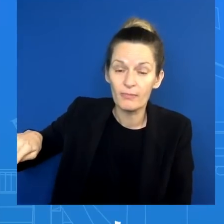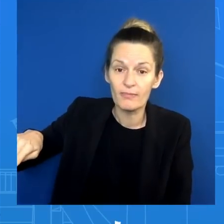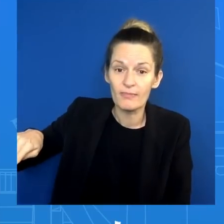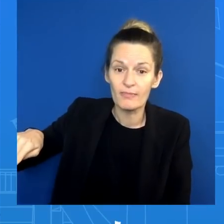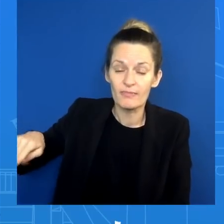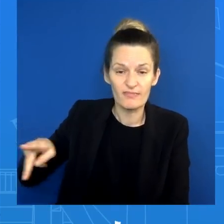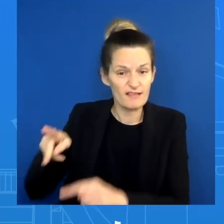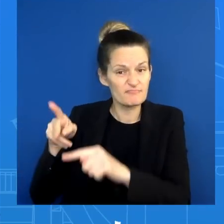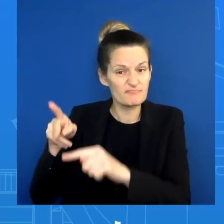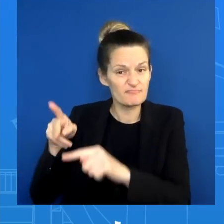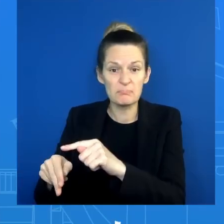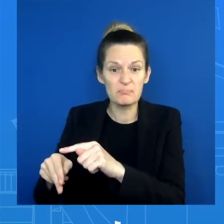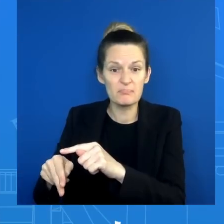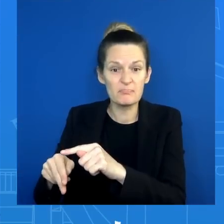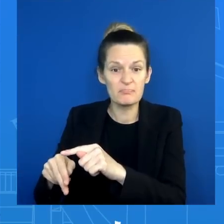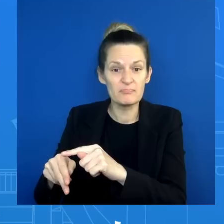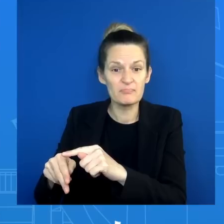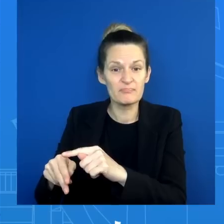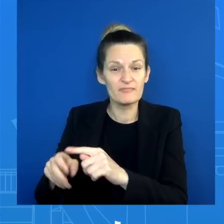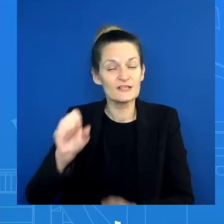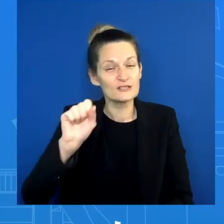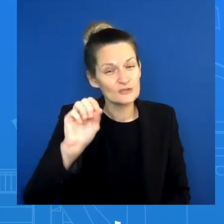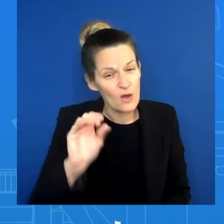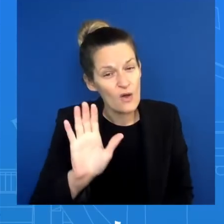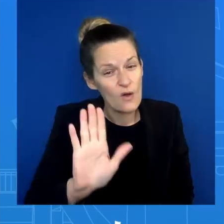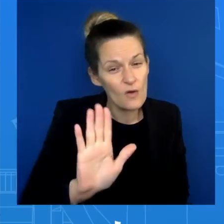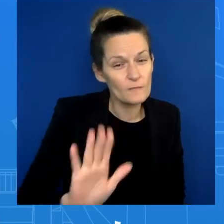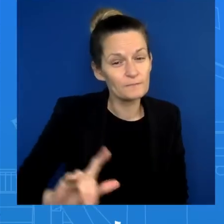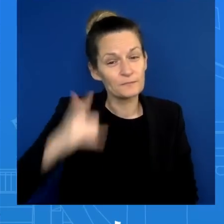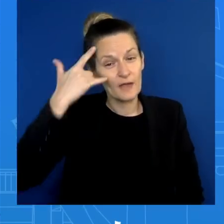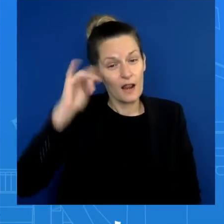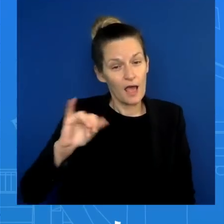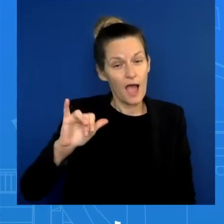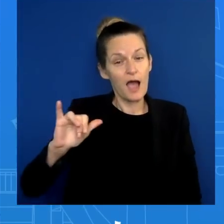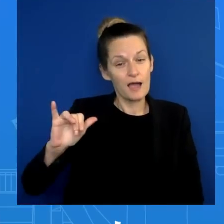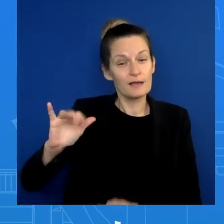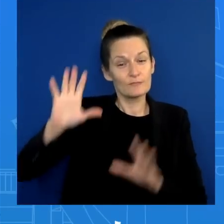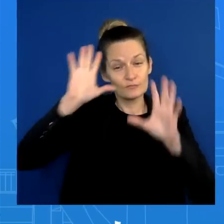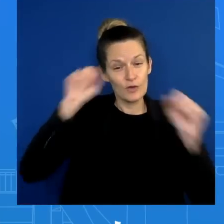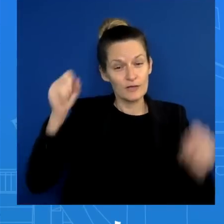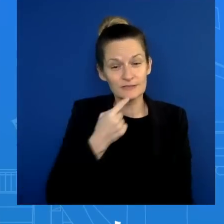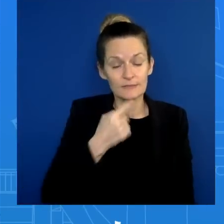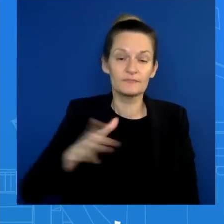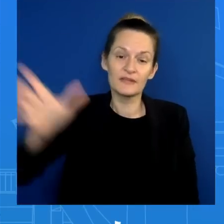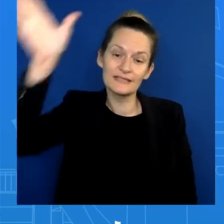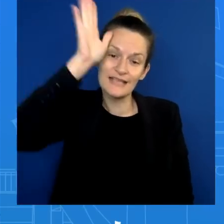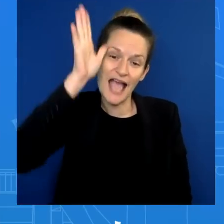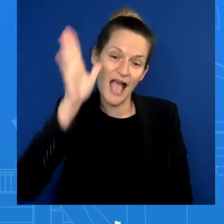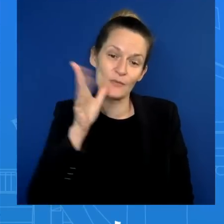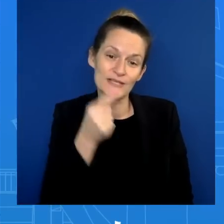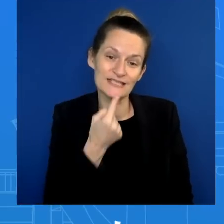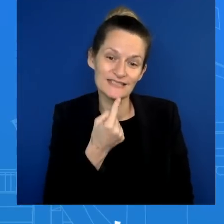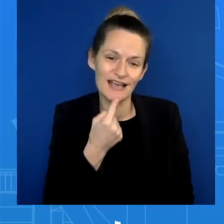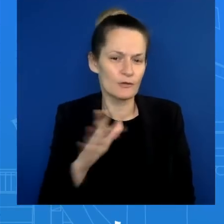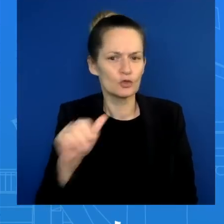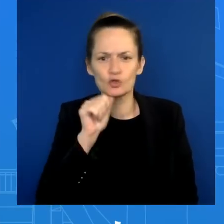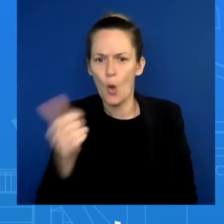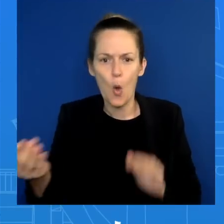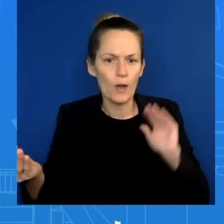The alternative to congressional Democrats and President Biden is MAGA Republicans. So that is what you're going to hear from him this evening